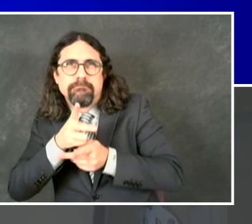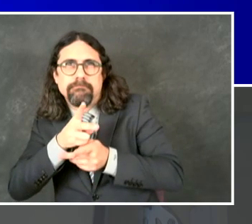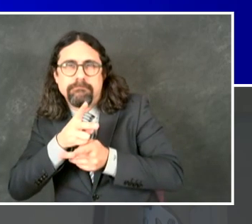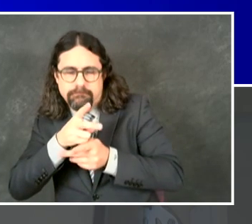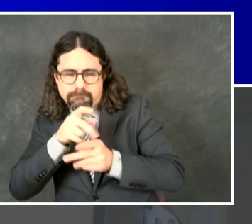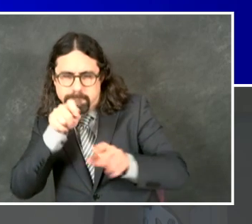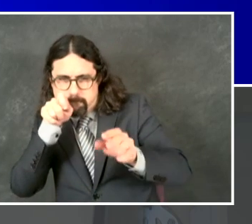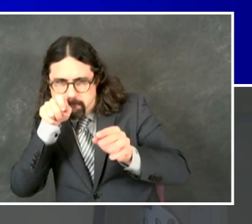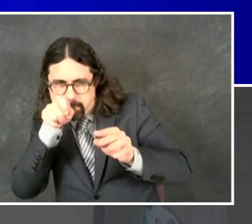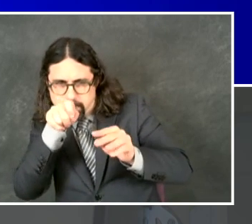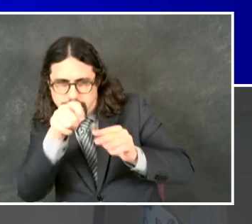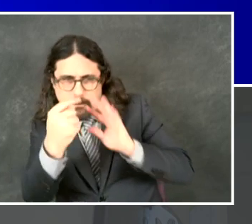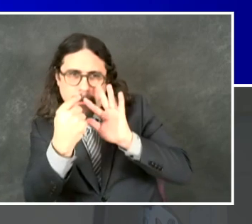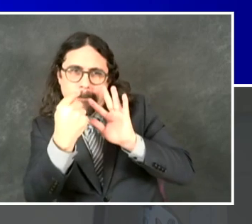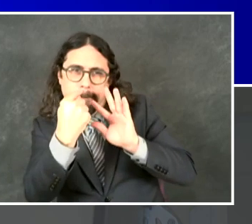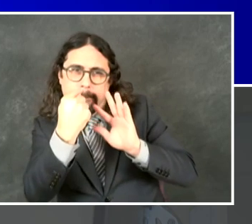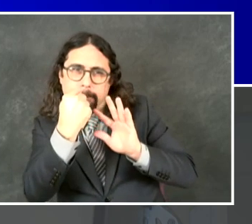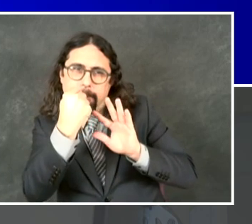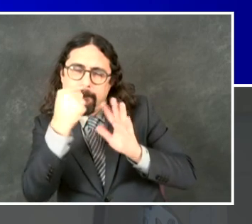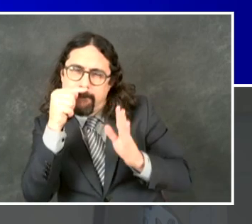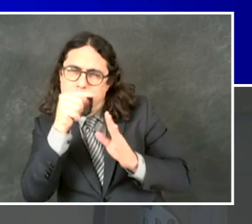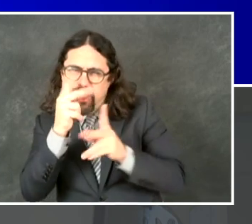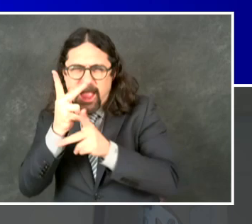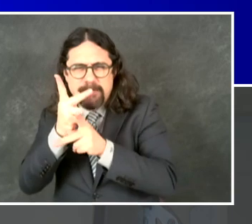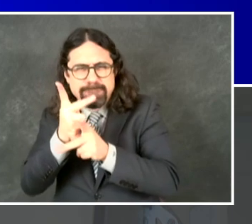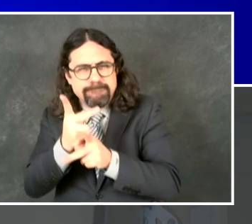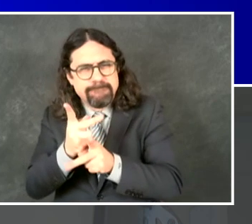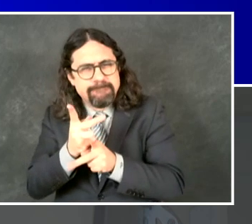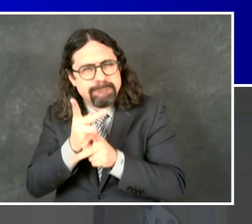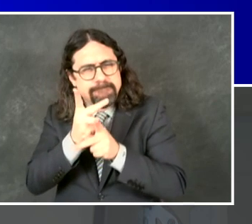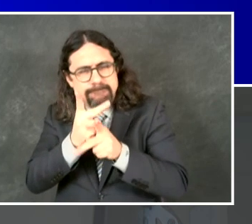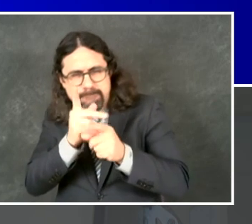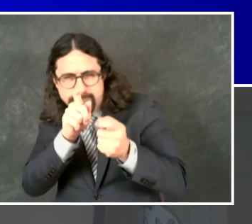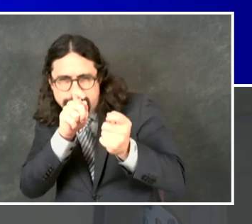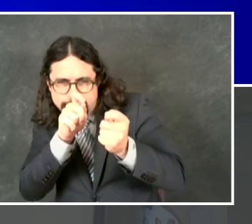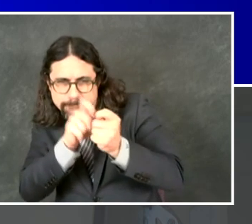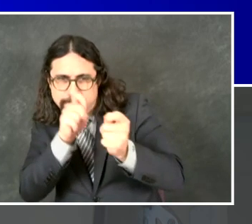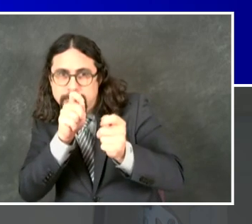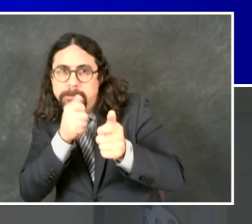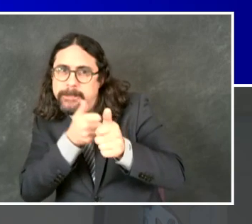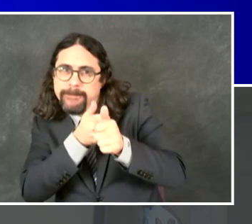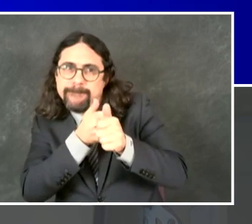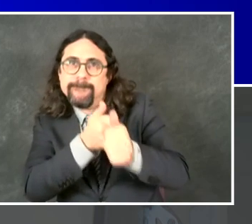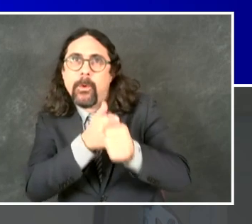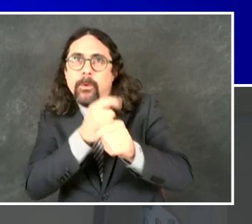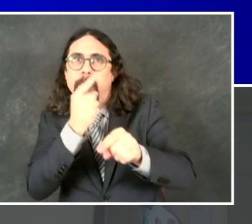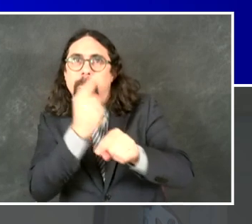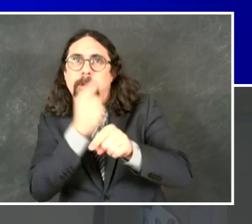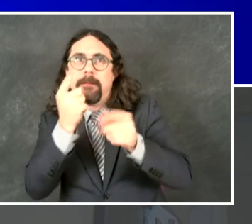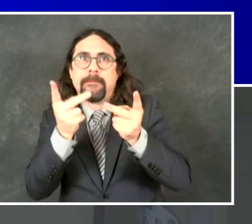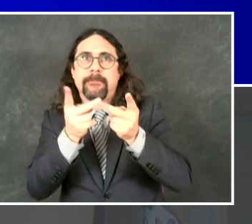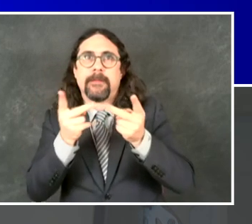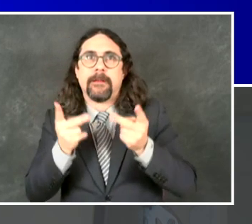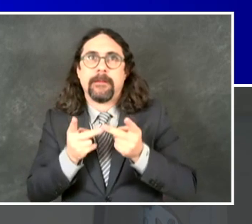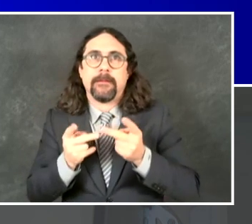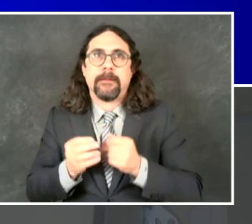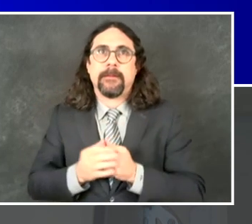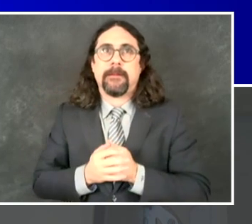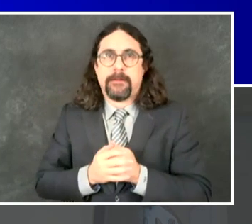WHOLE SPECICFI PLAN TO KEEP EMTH SAFE, BECAUSE THE PROLBEMWA S, LEADING UP TO